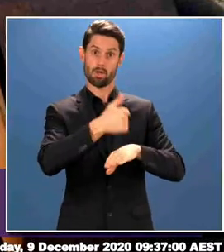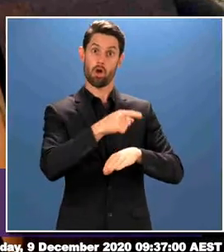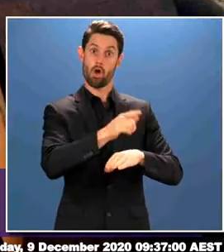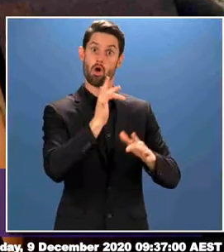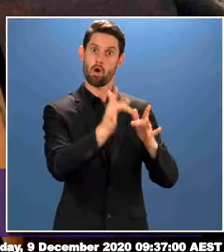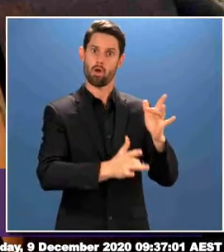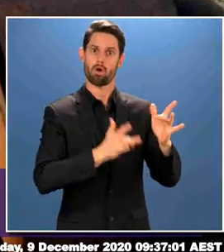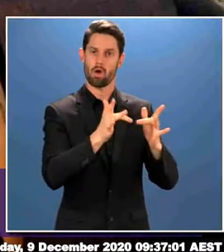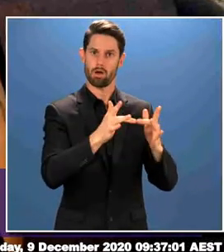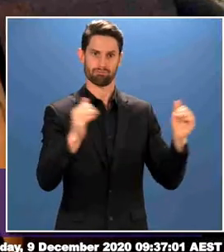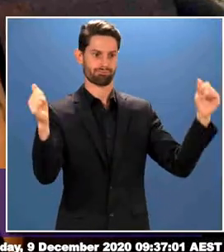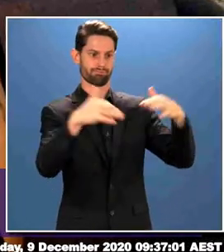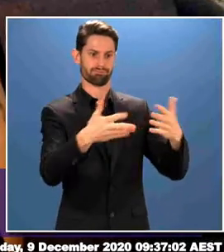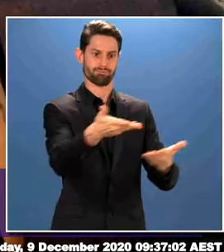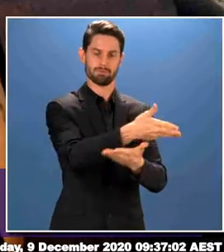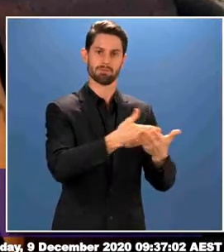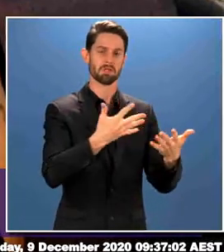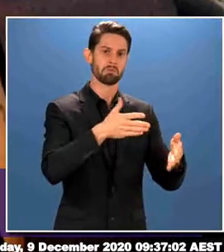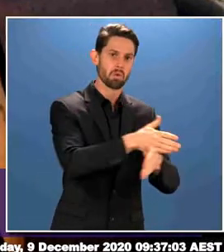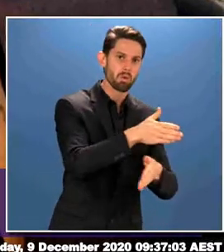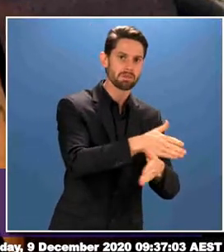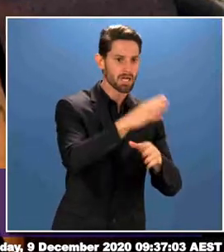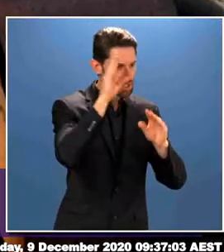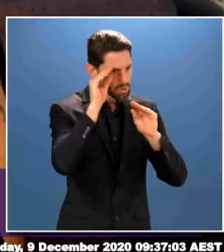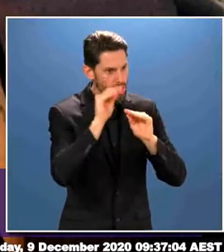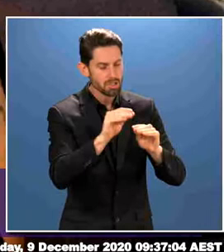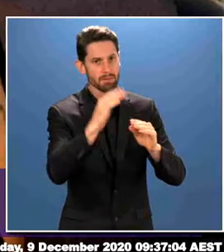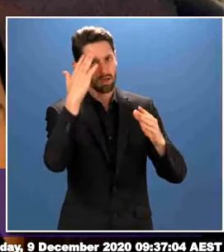employment, NDIS and housing, mental health and wellbeing, and